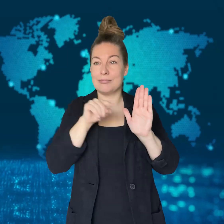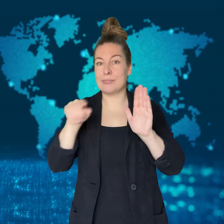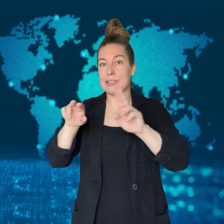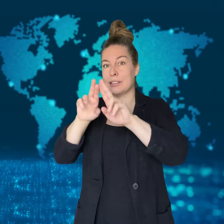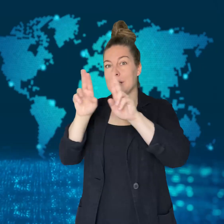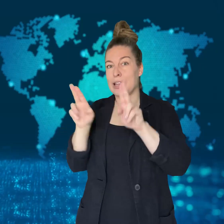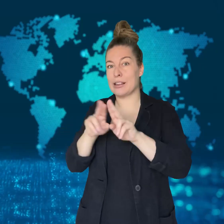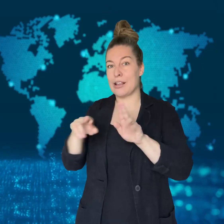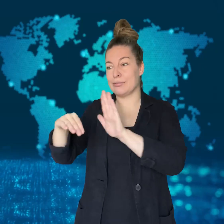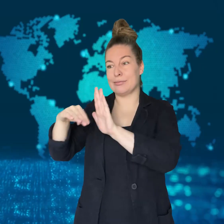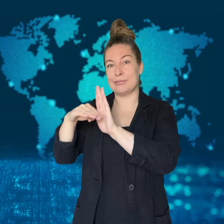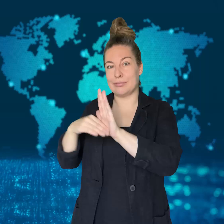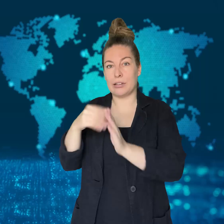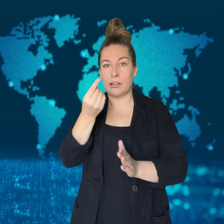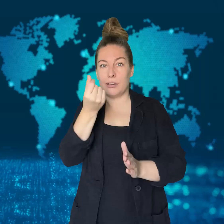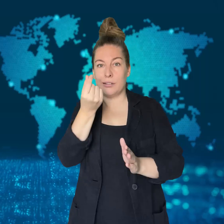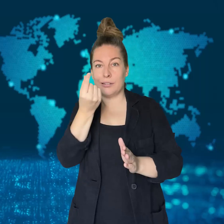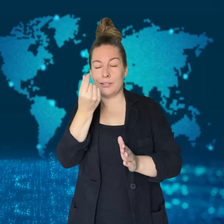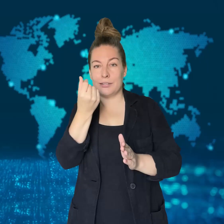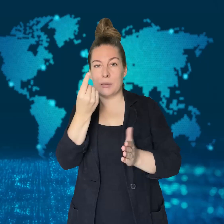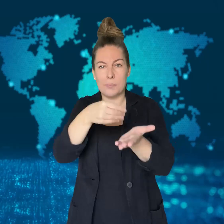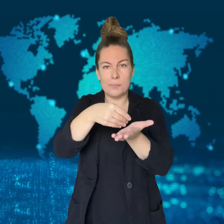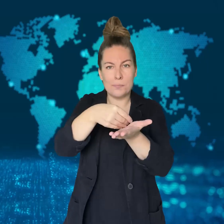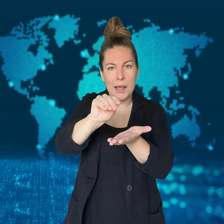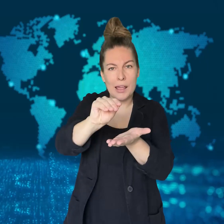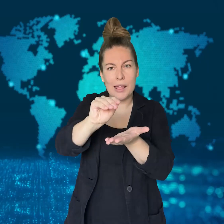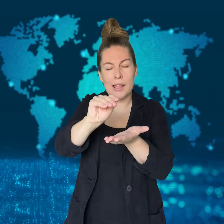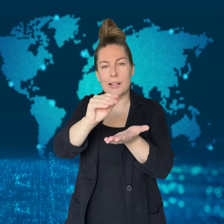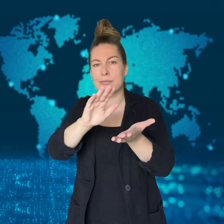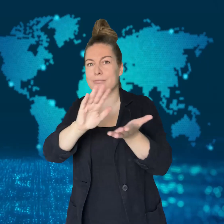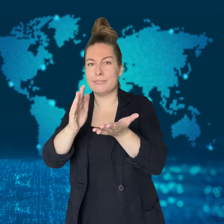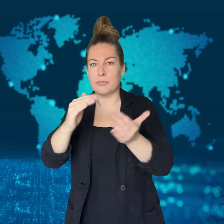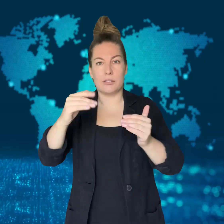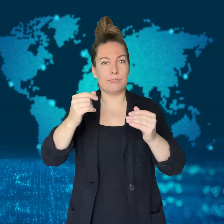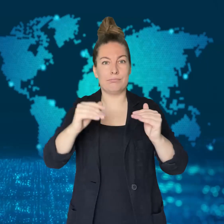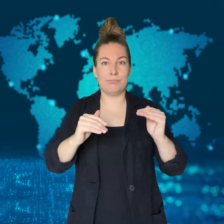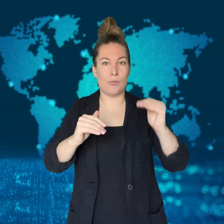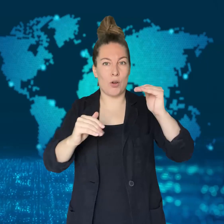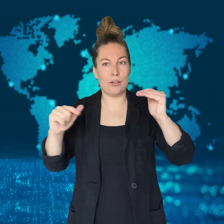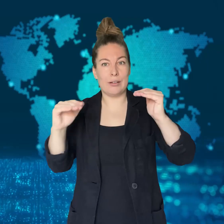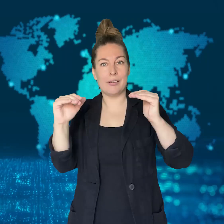The compensations being required are even